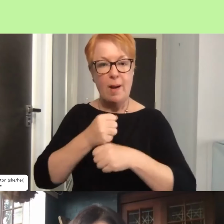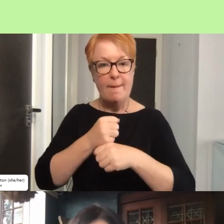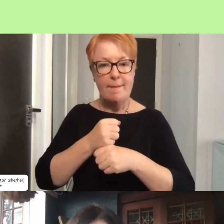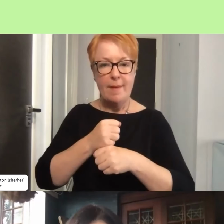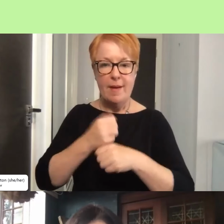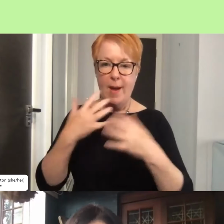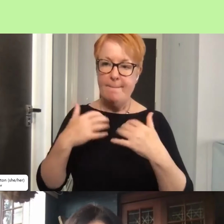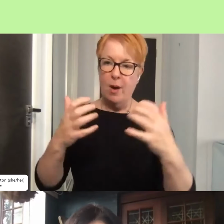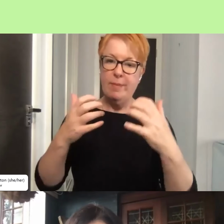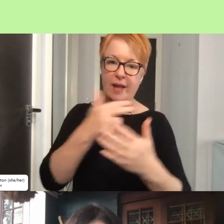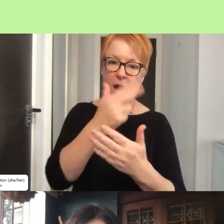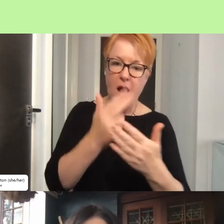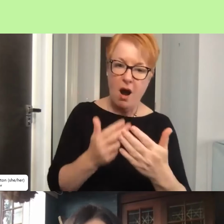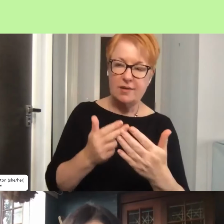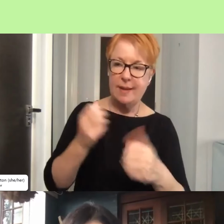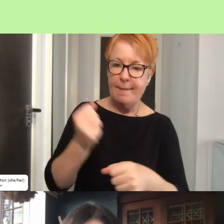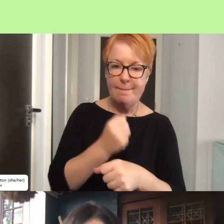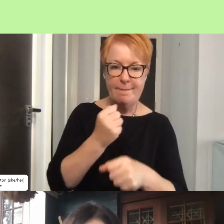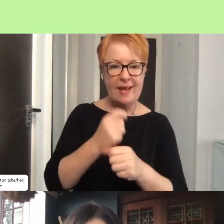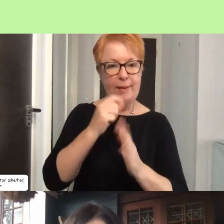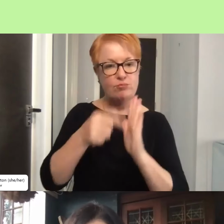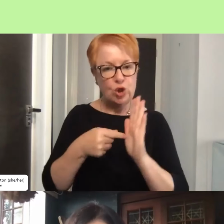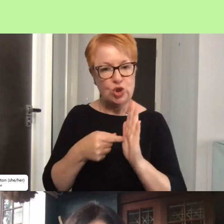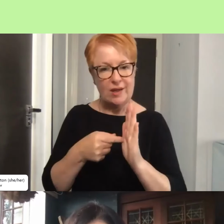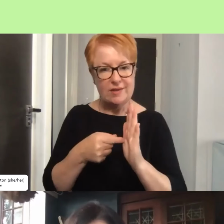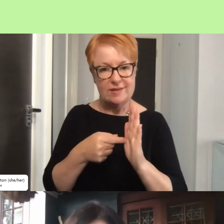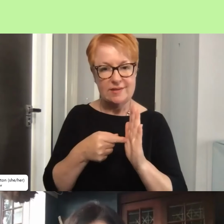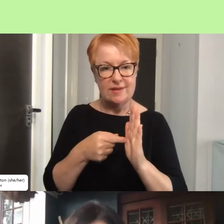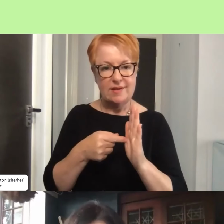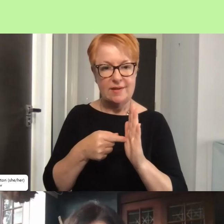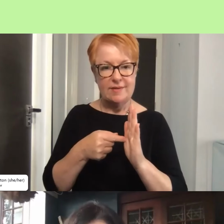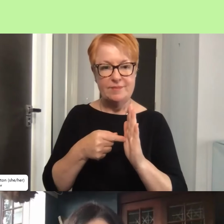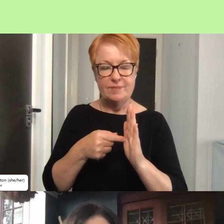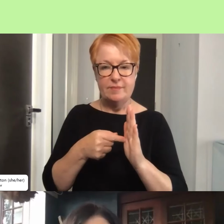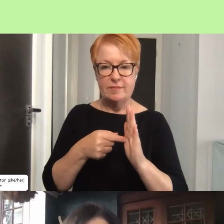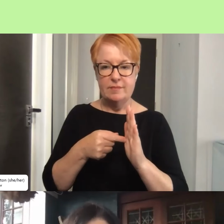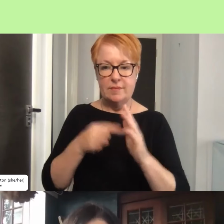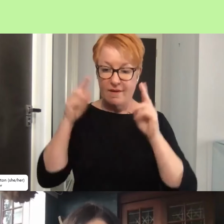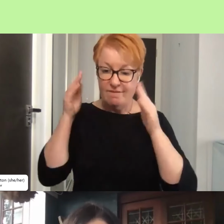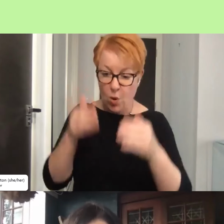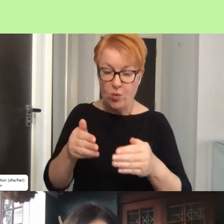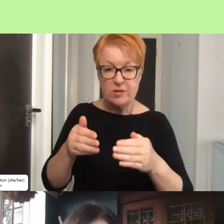which engaged in civic society and long-term urban development”, and that you created,